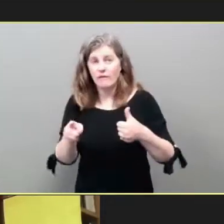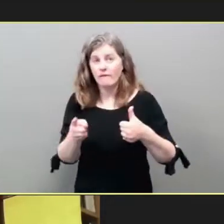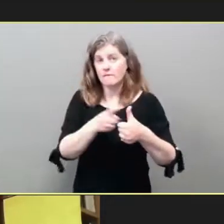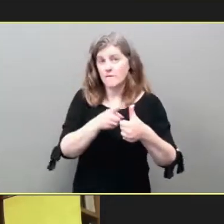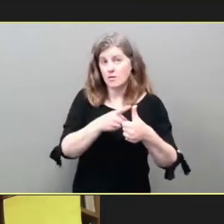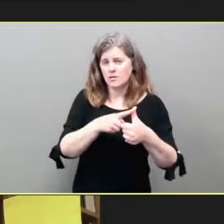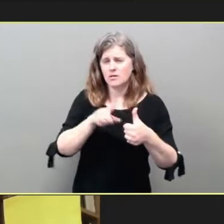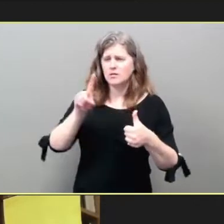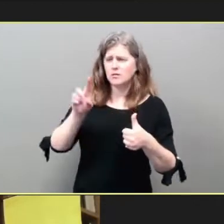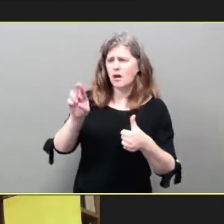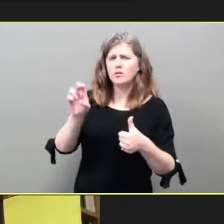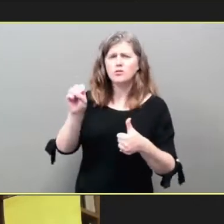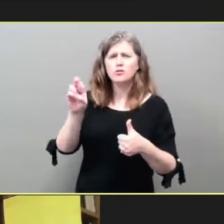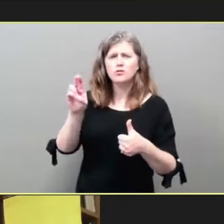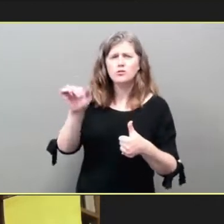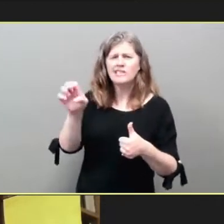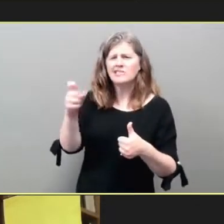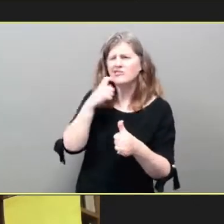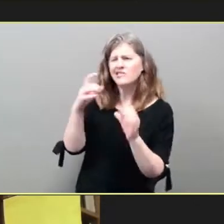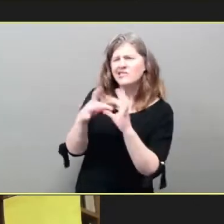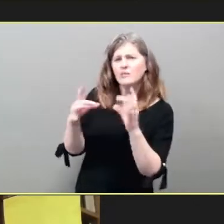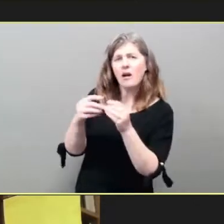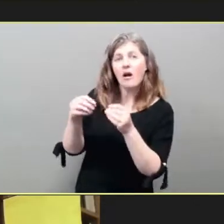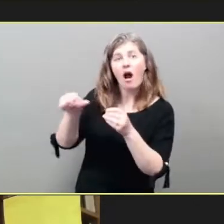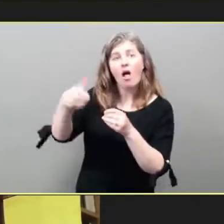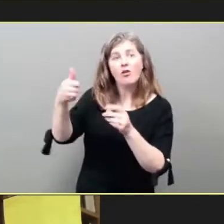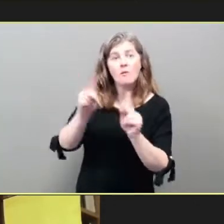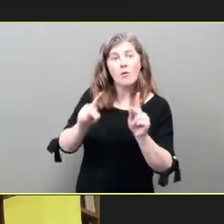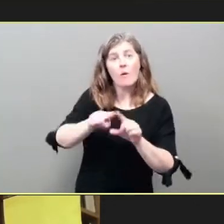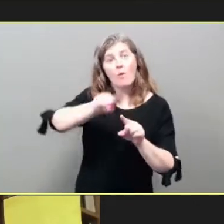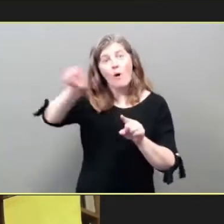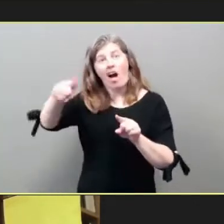stress. You were just talking about out of state vaccinations. I'm wondering if